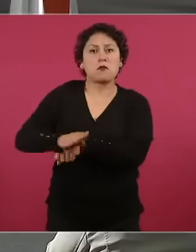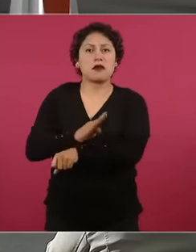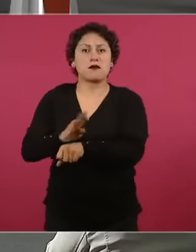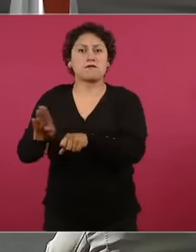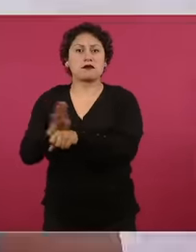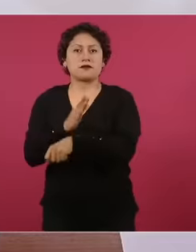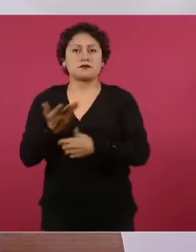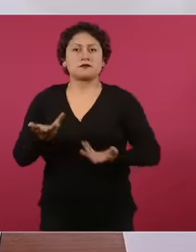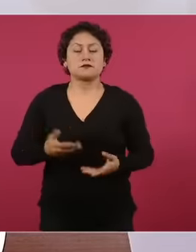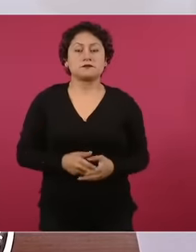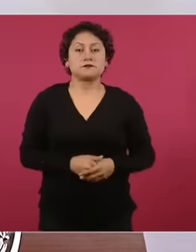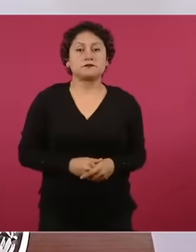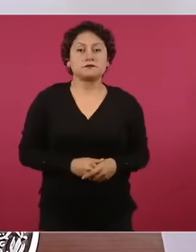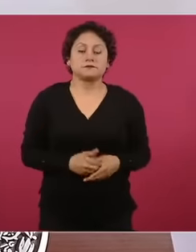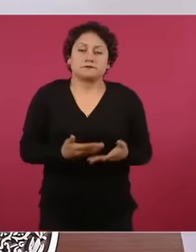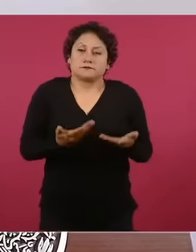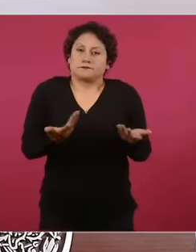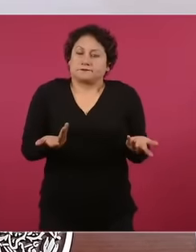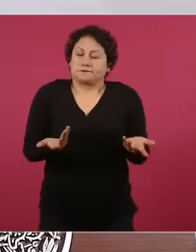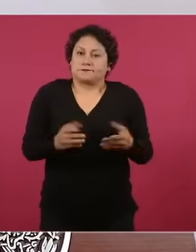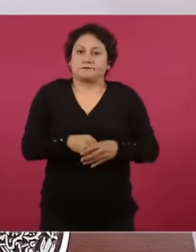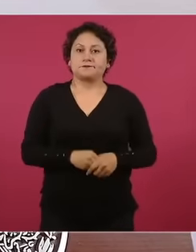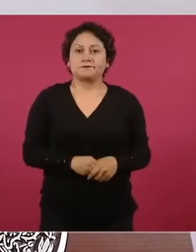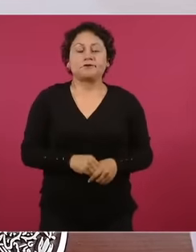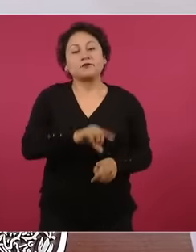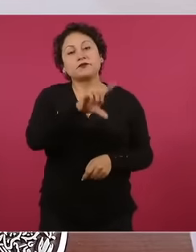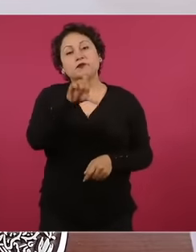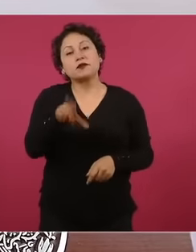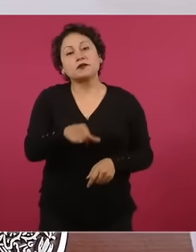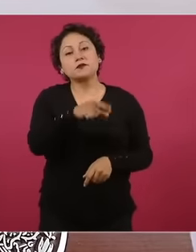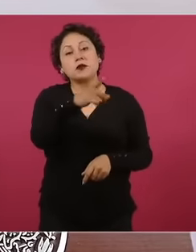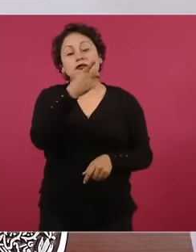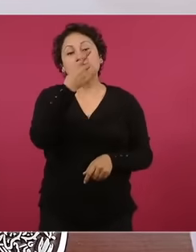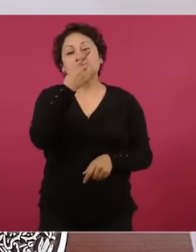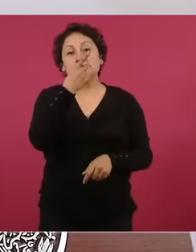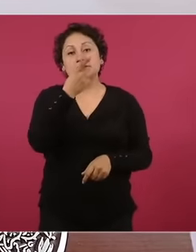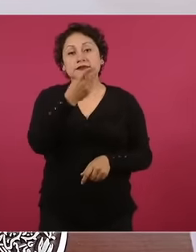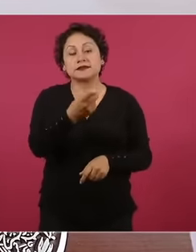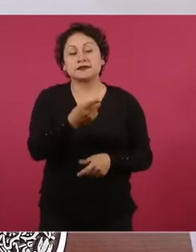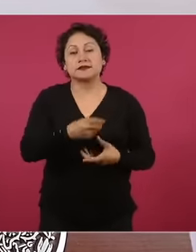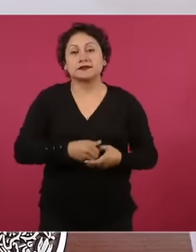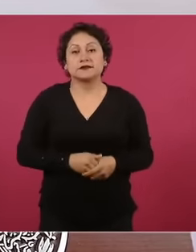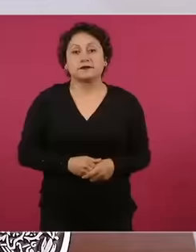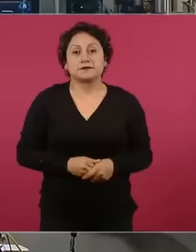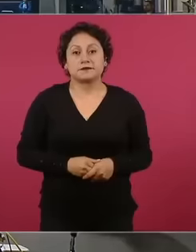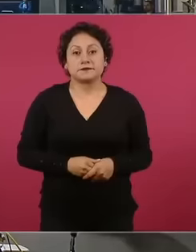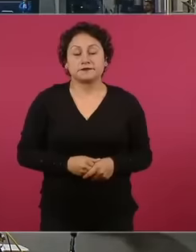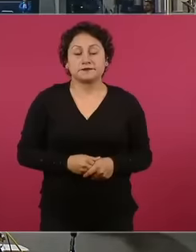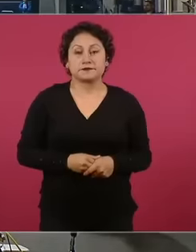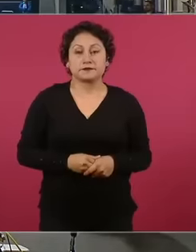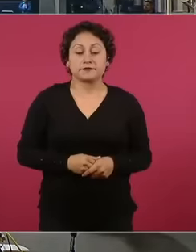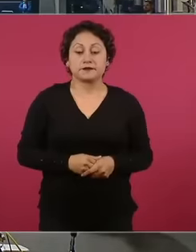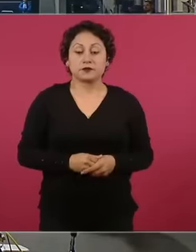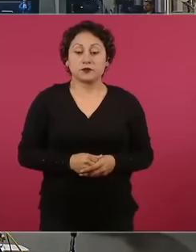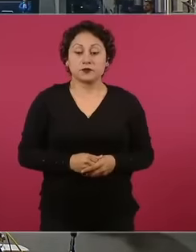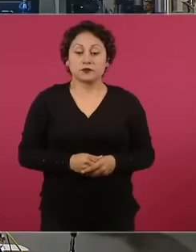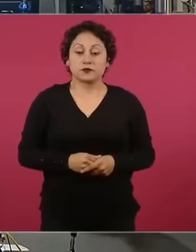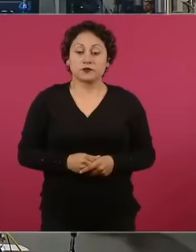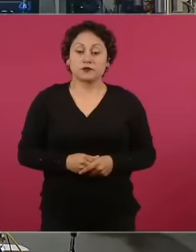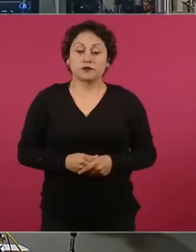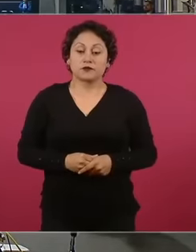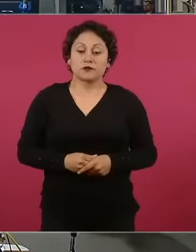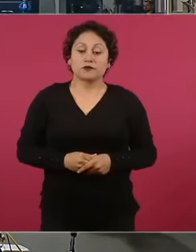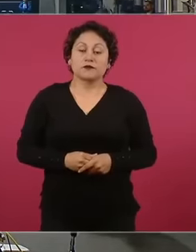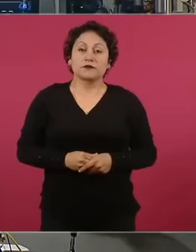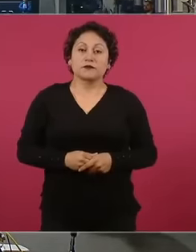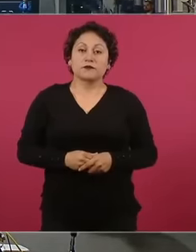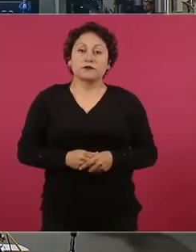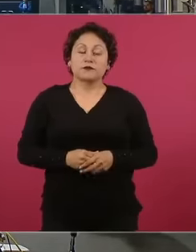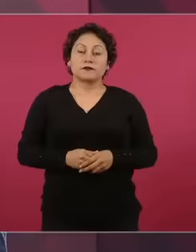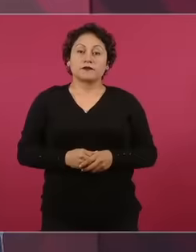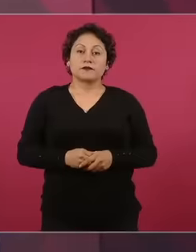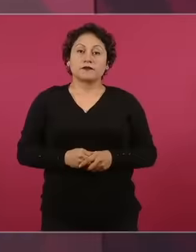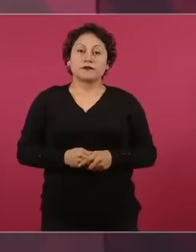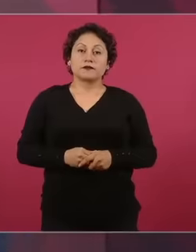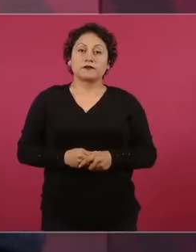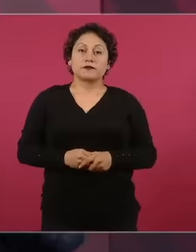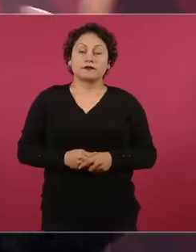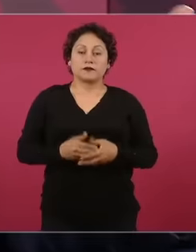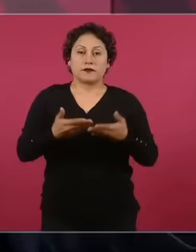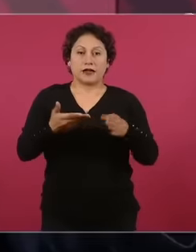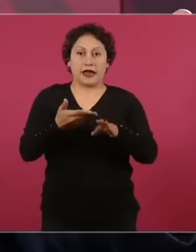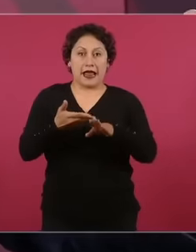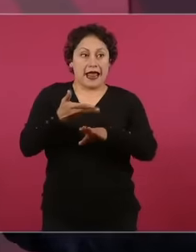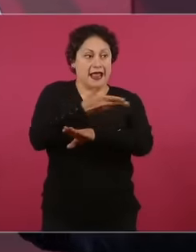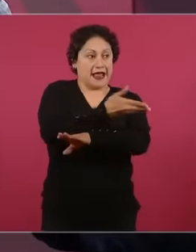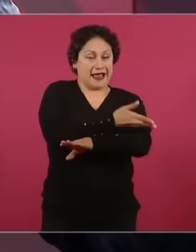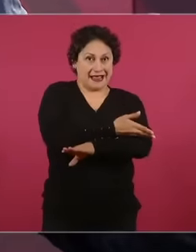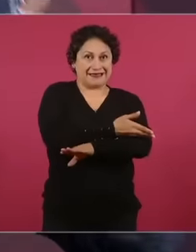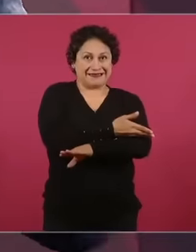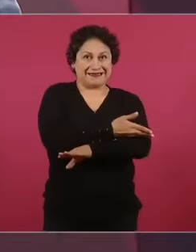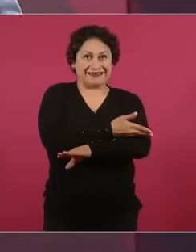then what an insult that is going to be that during Mr. Peña Nieto's campaign in 100